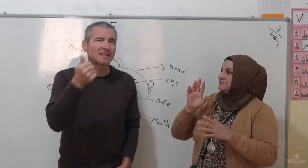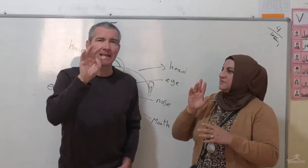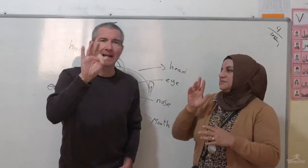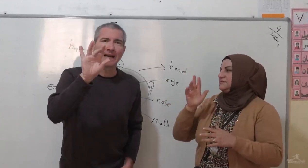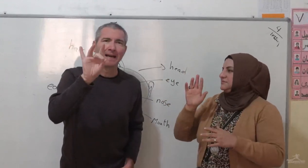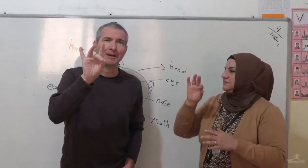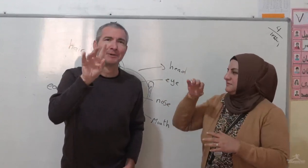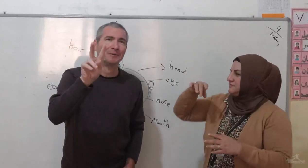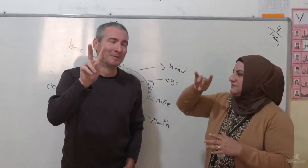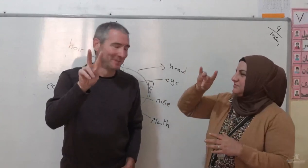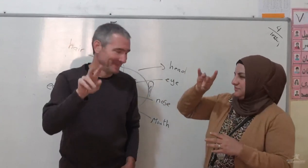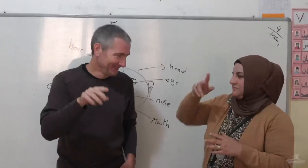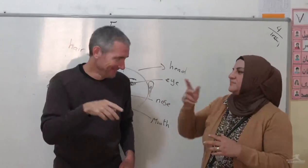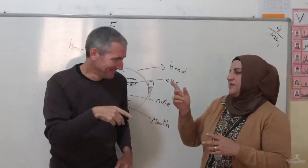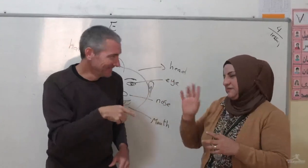1982